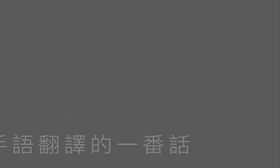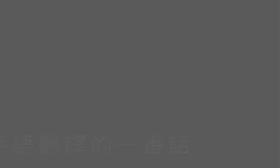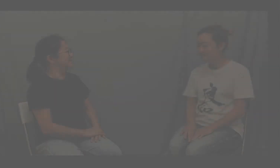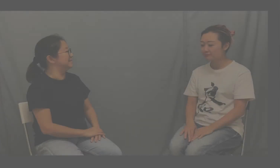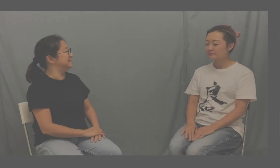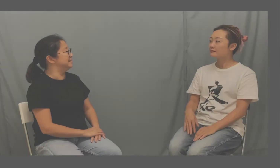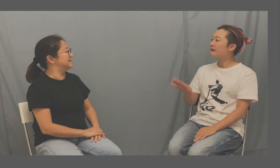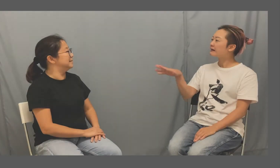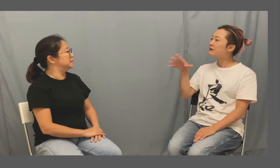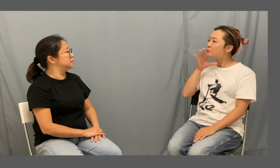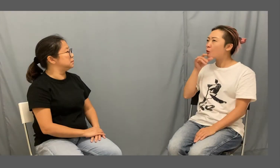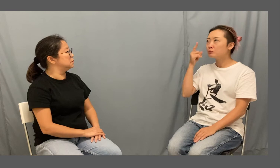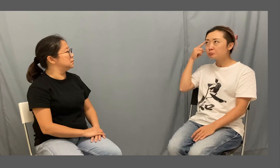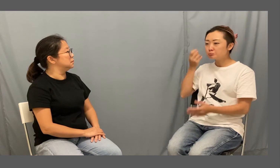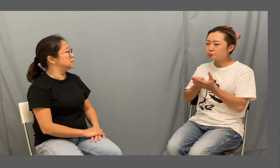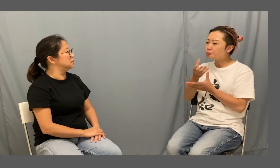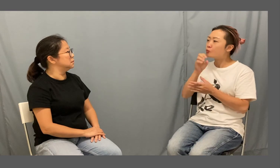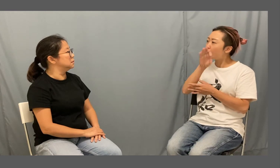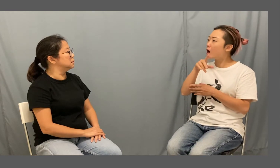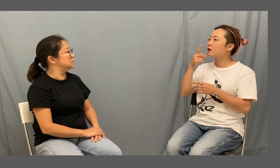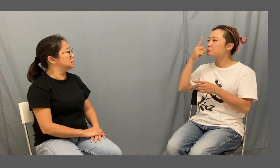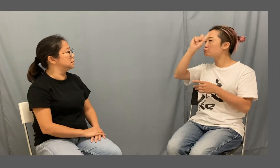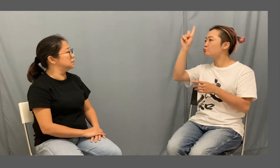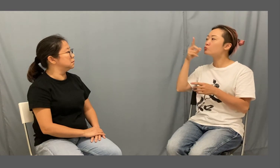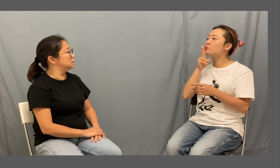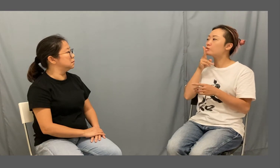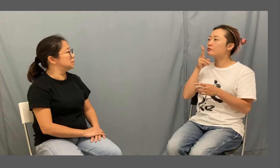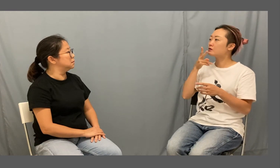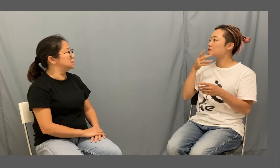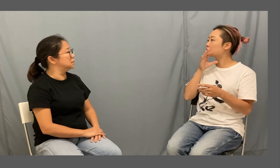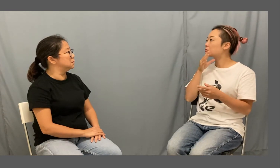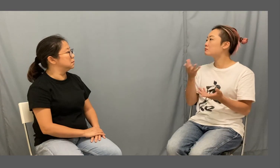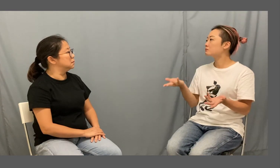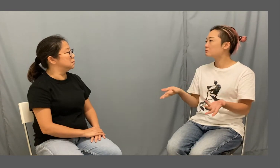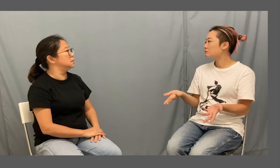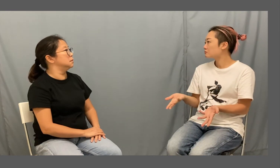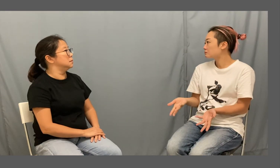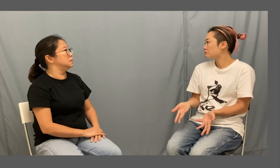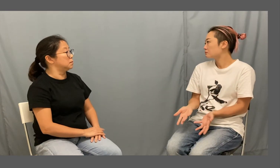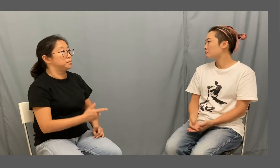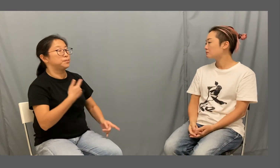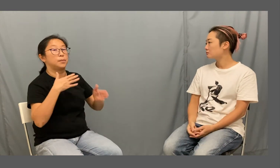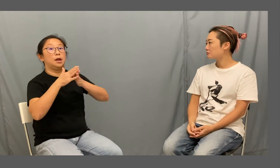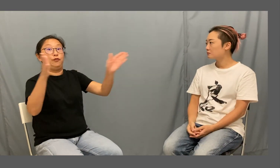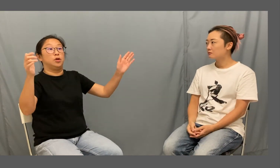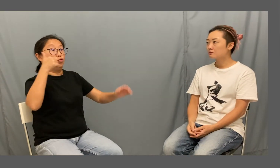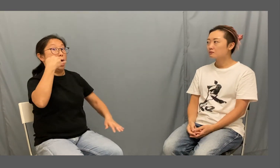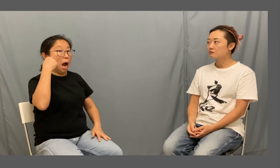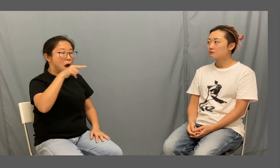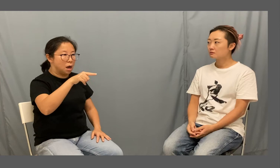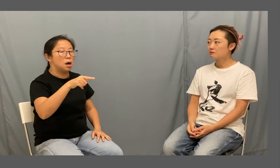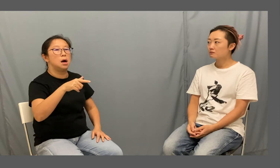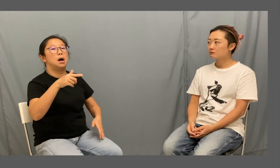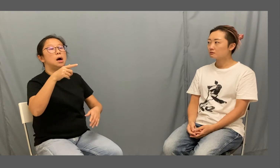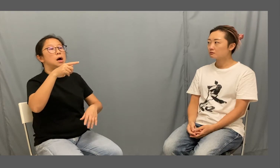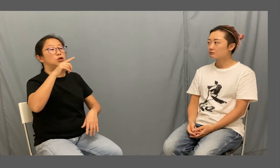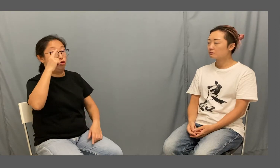Cat: Anything you want to say to the sign interpreters? Lisa: I have something to say to the Deaf and hearing people